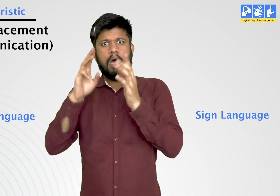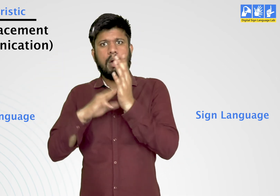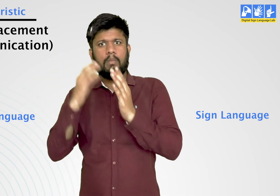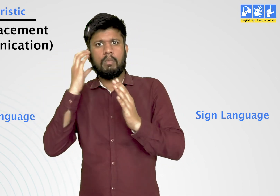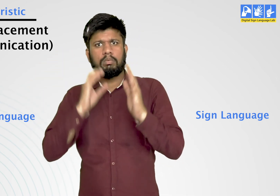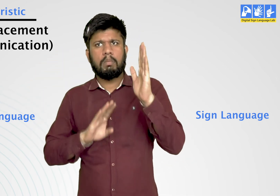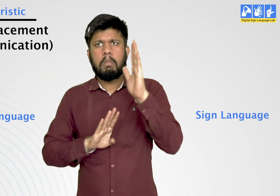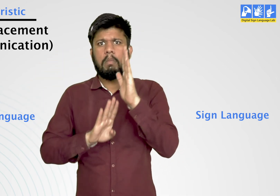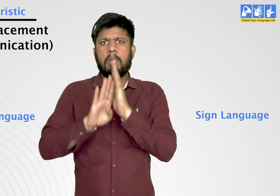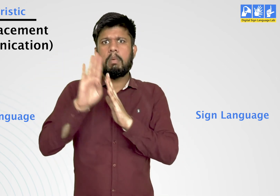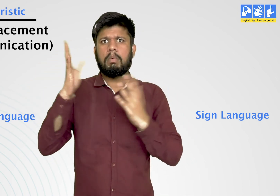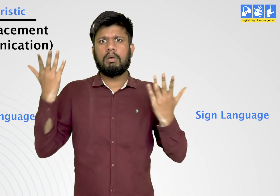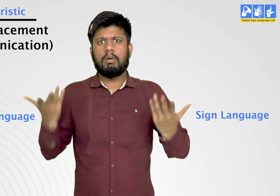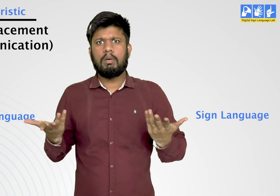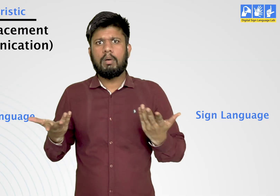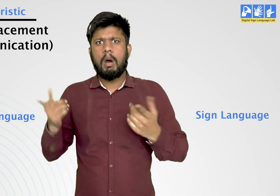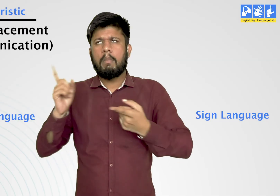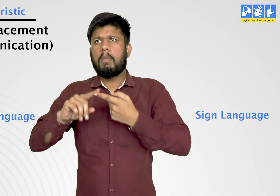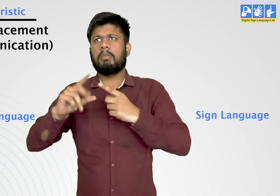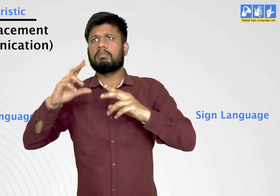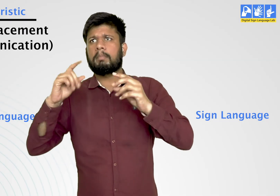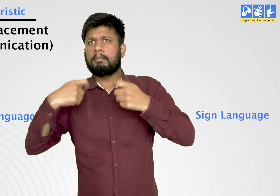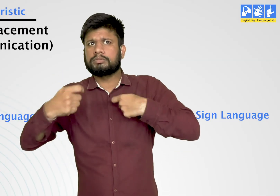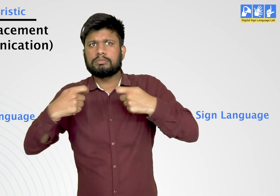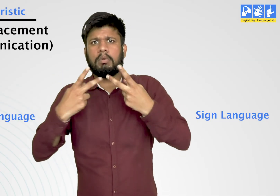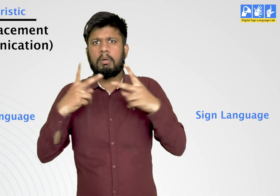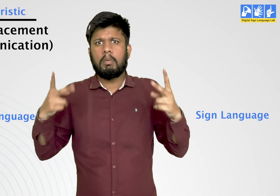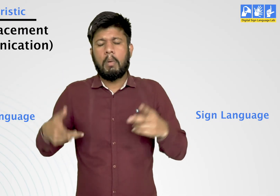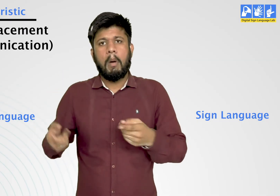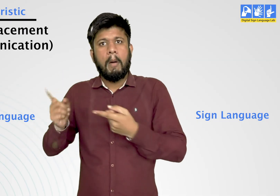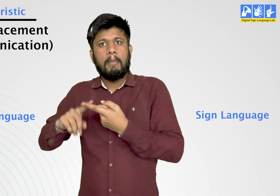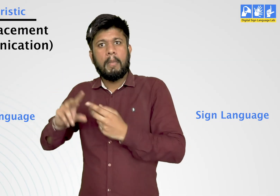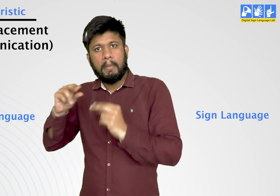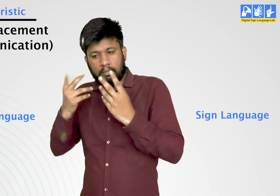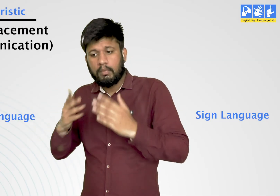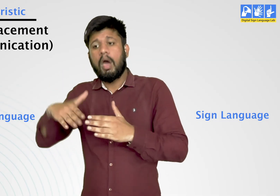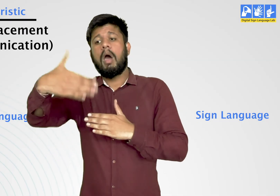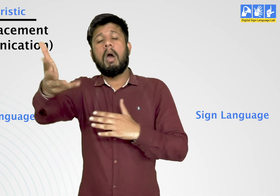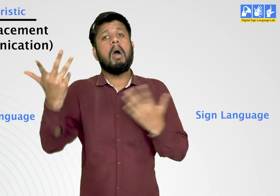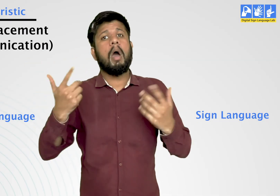or talk about the present with the recent developments about projects initiated by Prime Minister